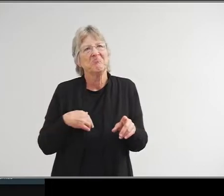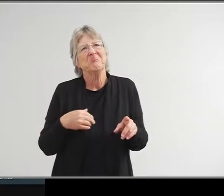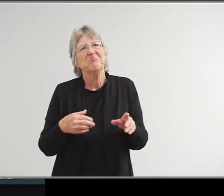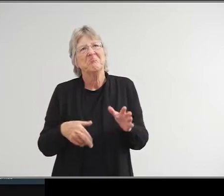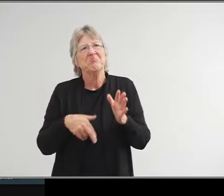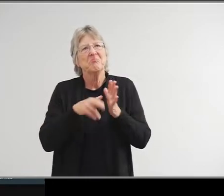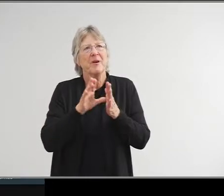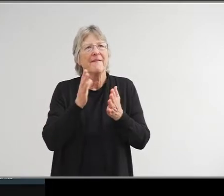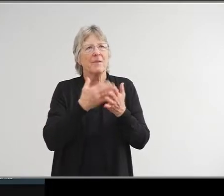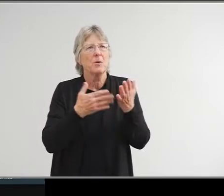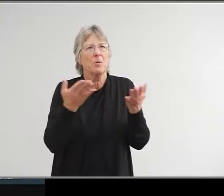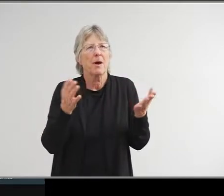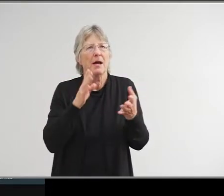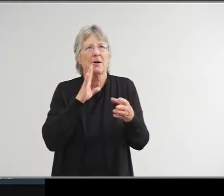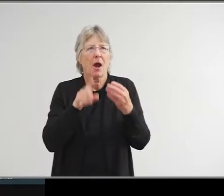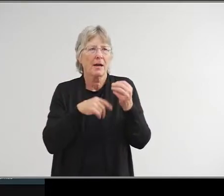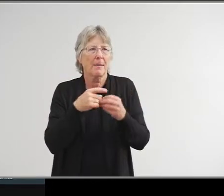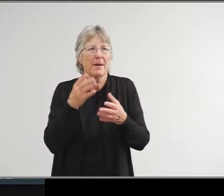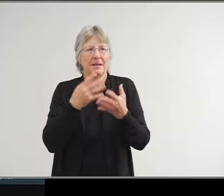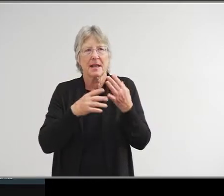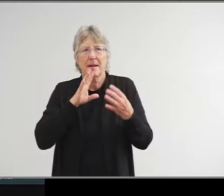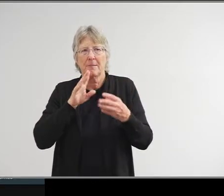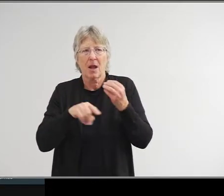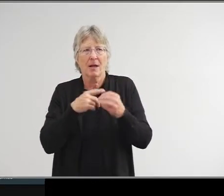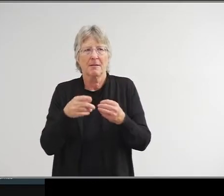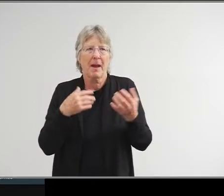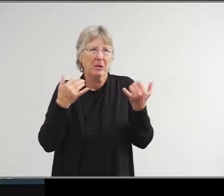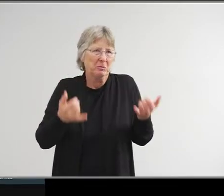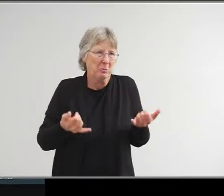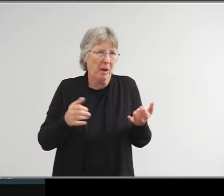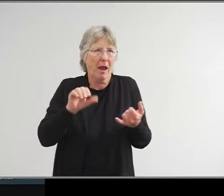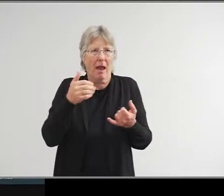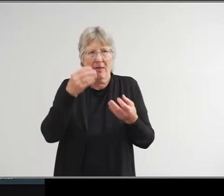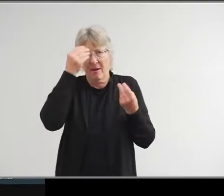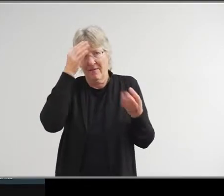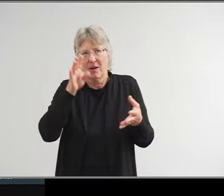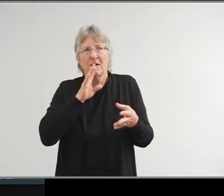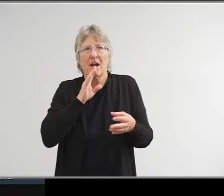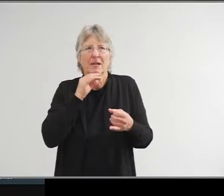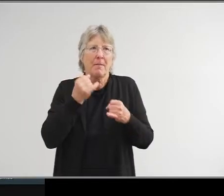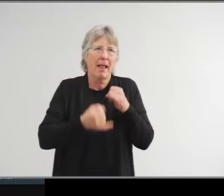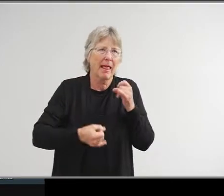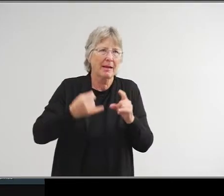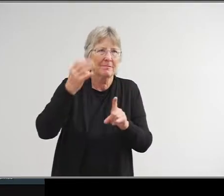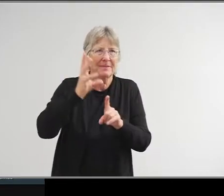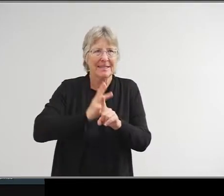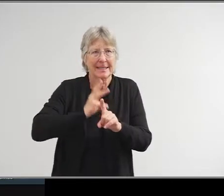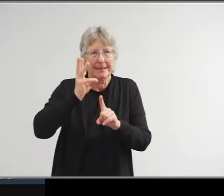Some of it has been shared in the last six months but I think it's important, right?